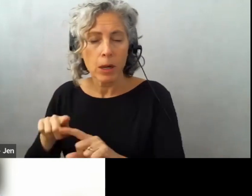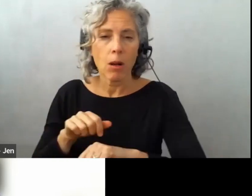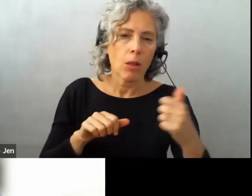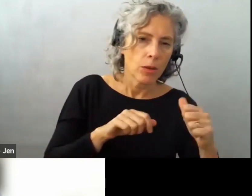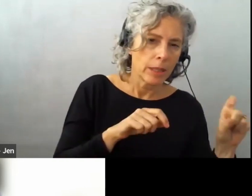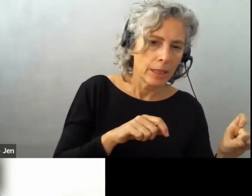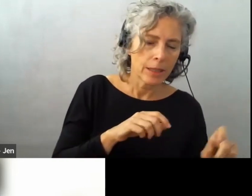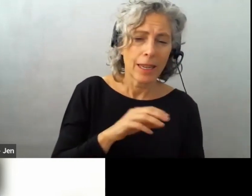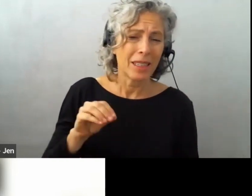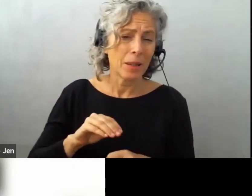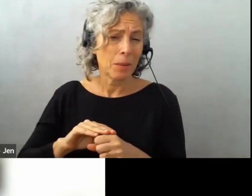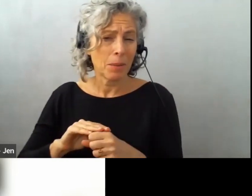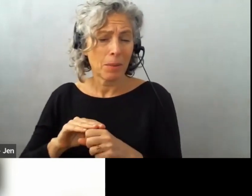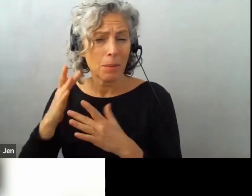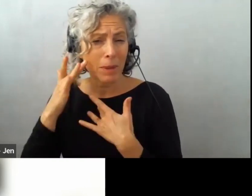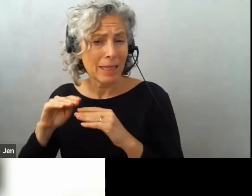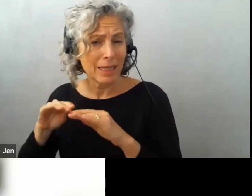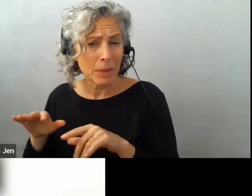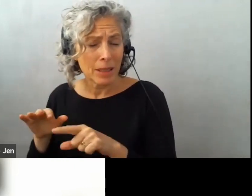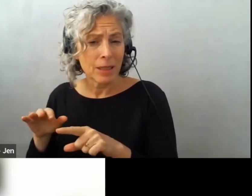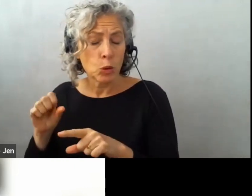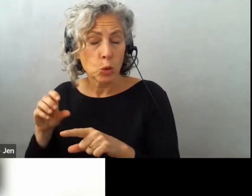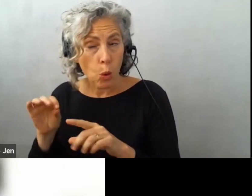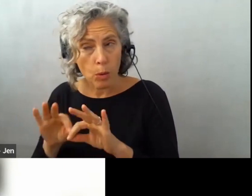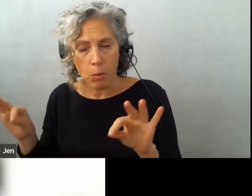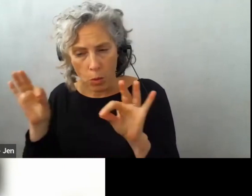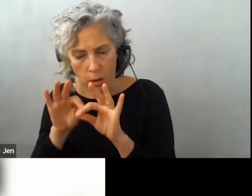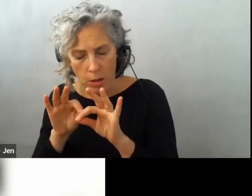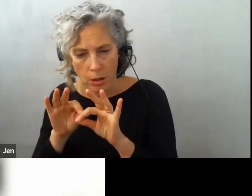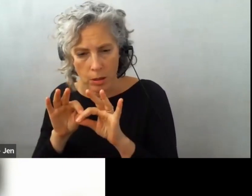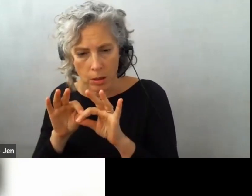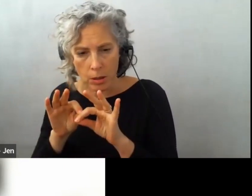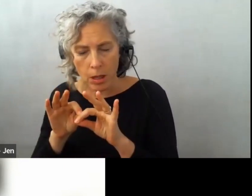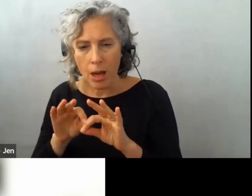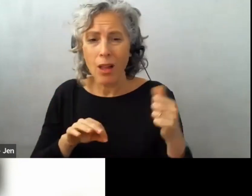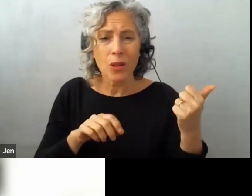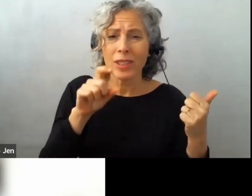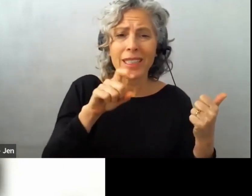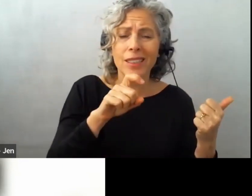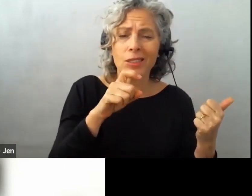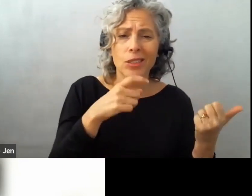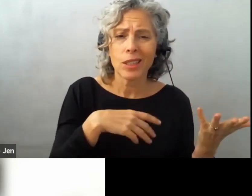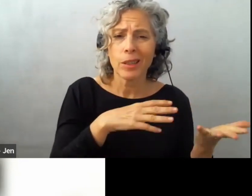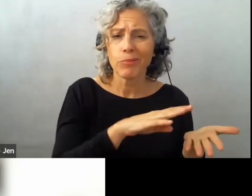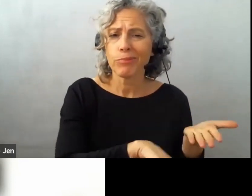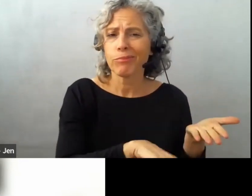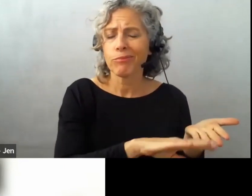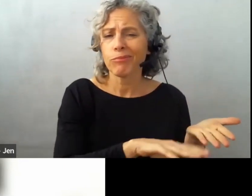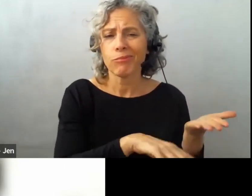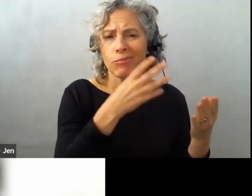the pandemic is because the pandemic is so urgent, there are other needs falling by the wayside. And it's also been